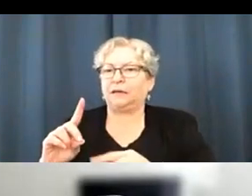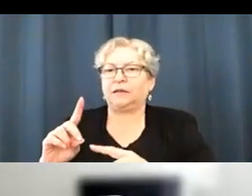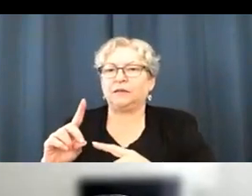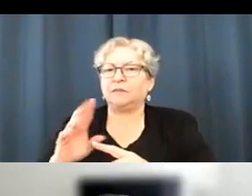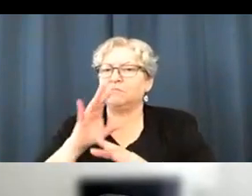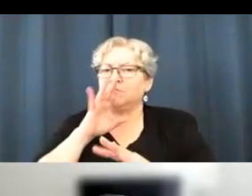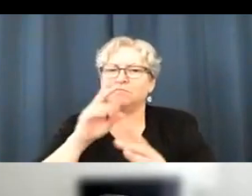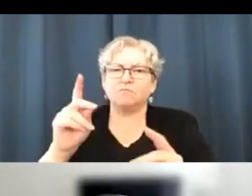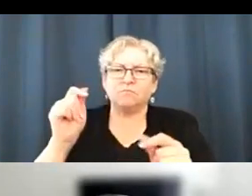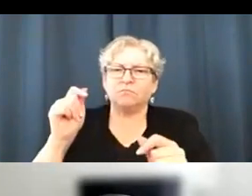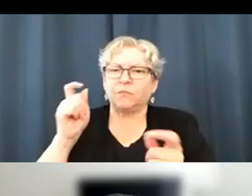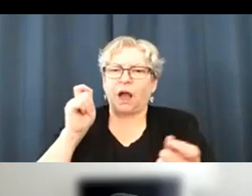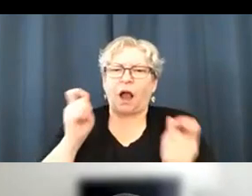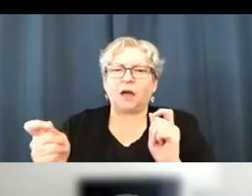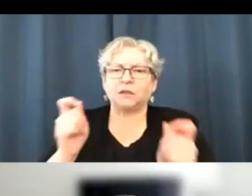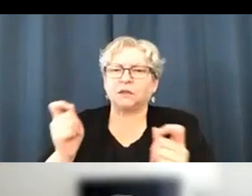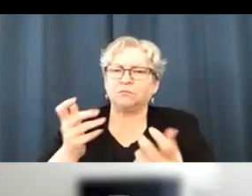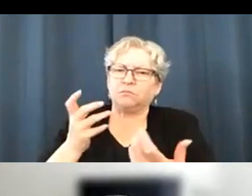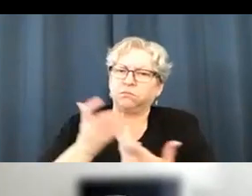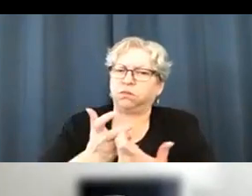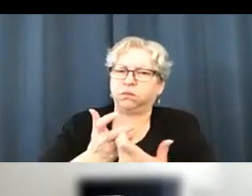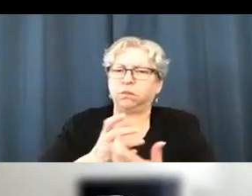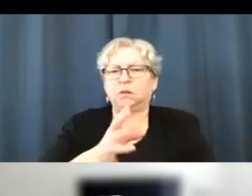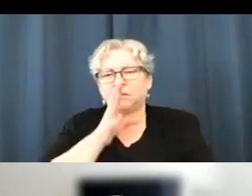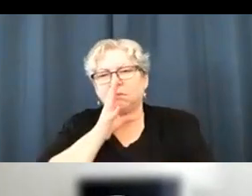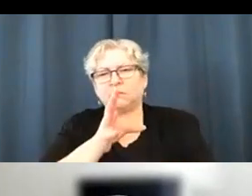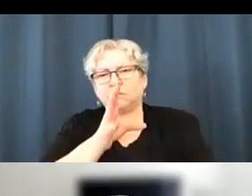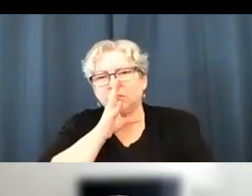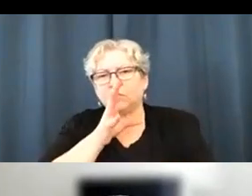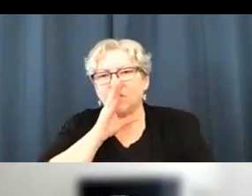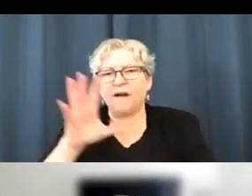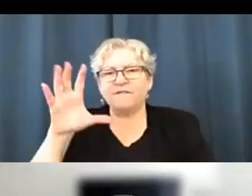He's got it customized and it speaks at 500 words per a minute.